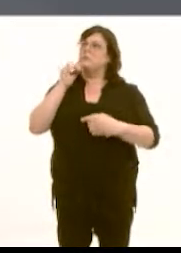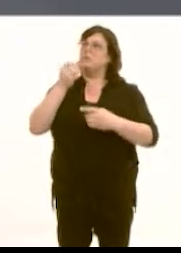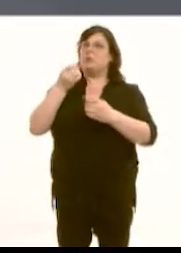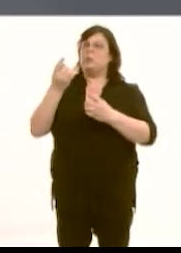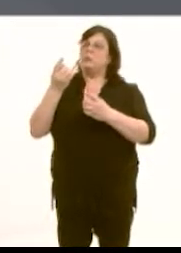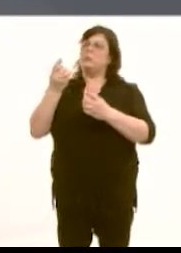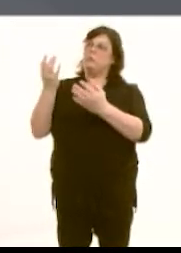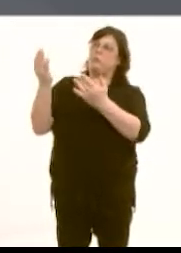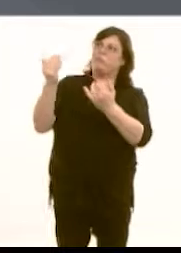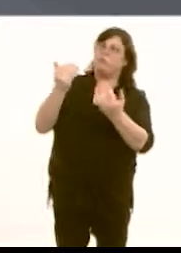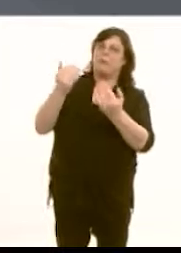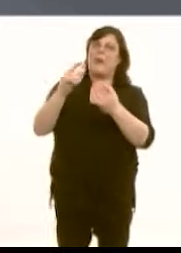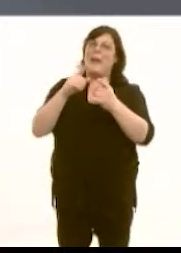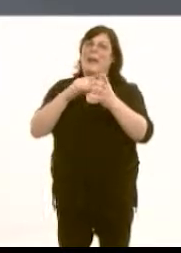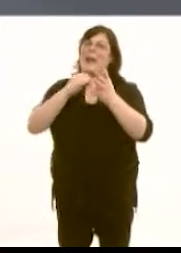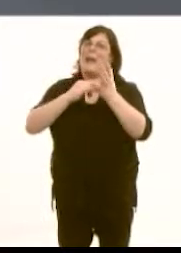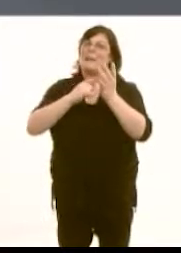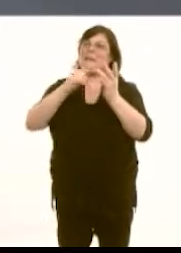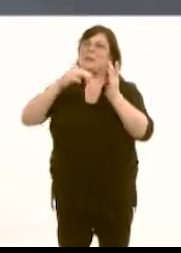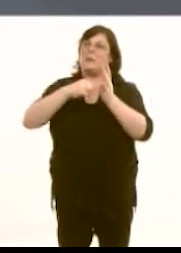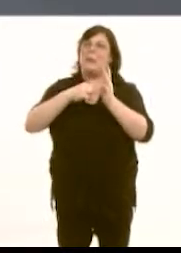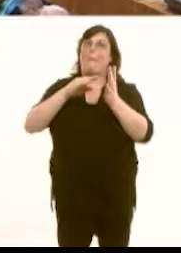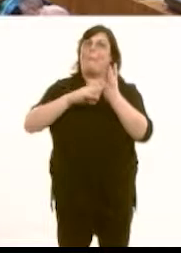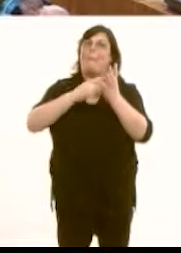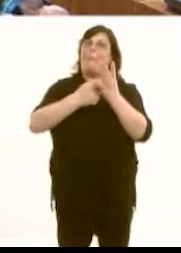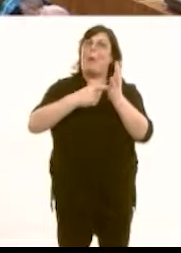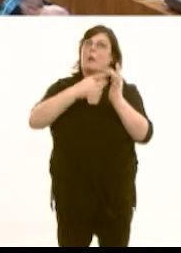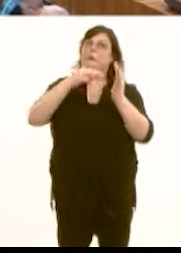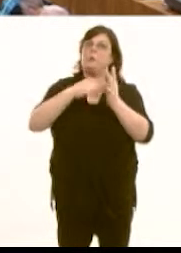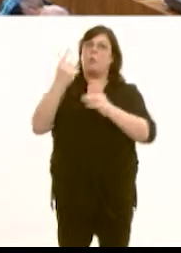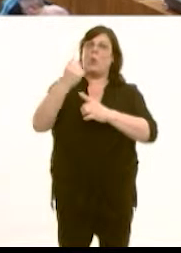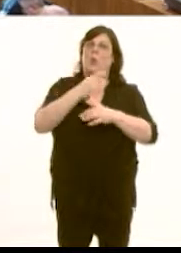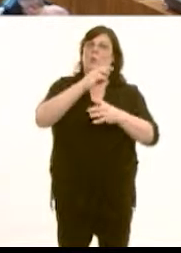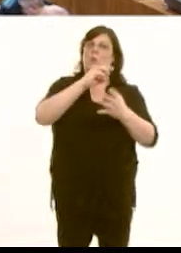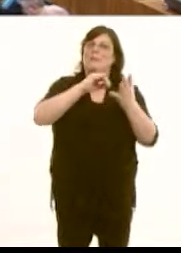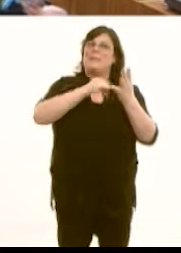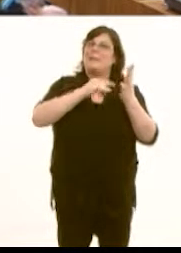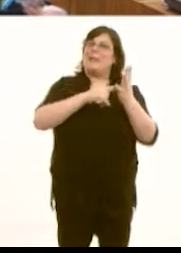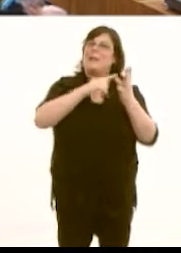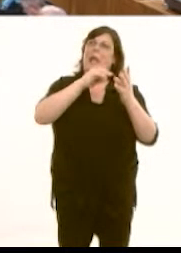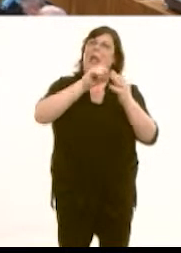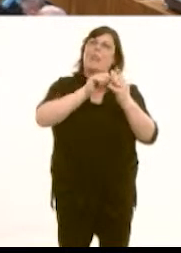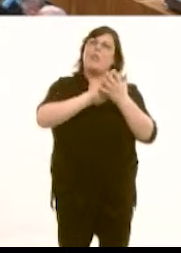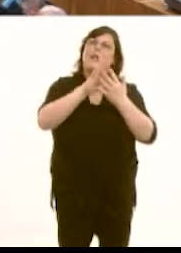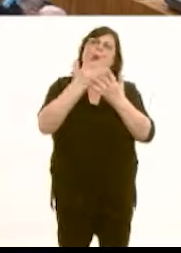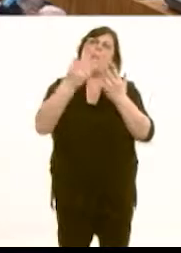OAQ(4)2766(FM) Carwyn Jones: The financial terms, of course, are commercially confidential, but I can tell Members that we will be investing in a new